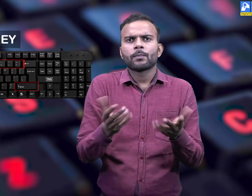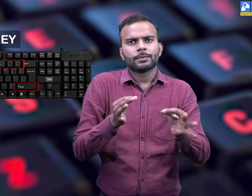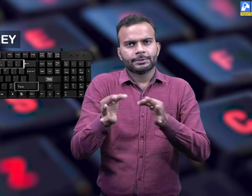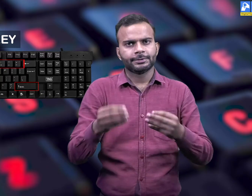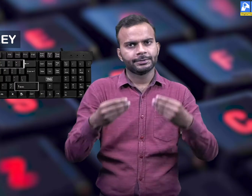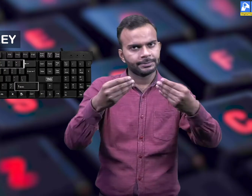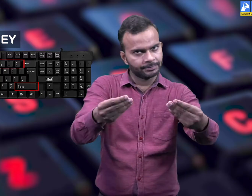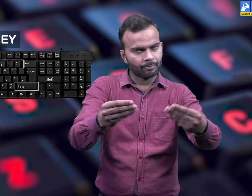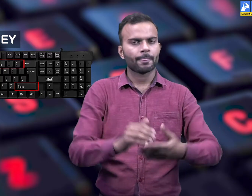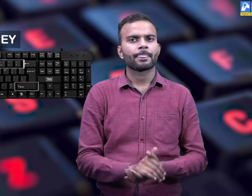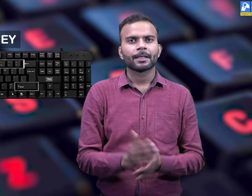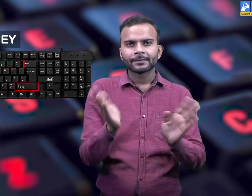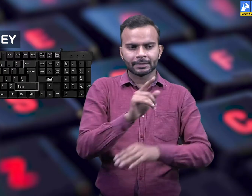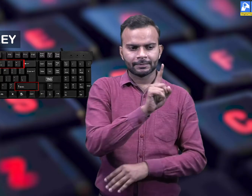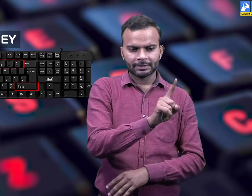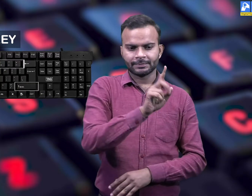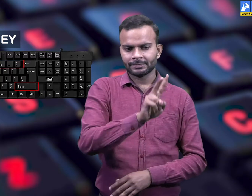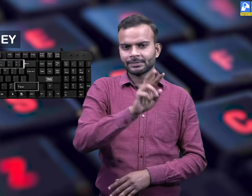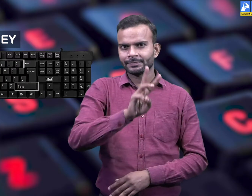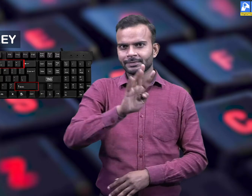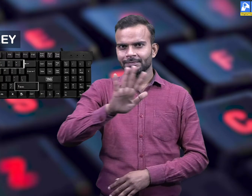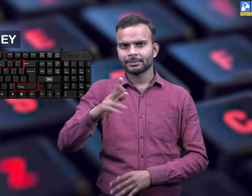Shift key is used to type those characters. Let me tell you how to use it.